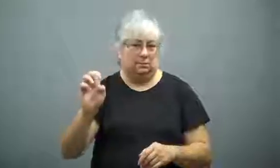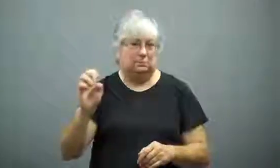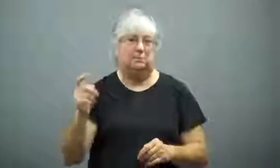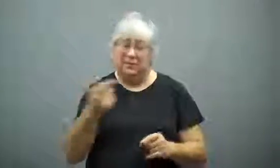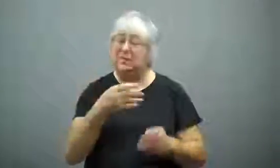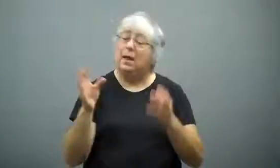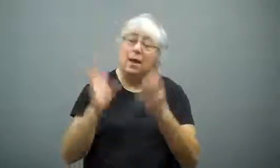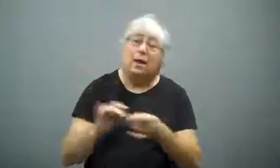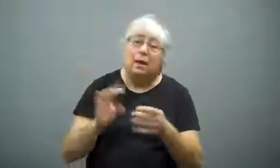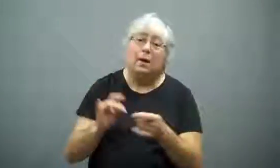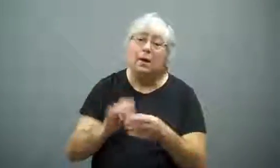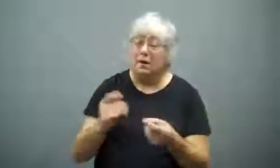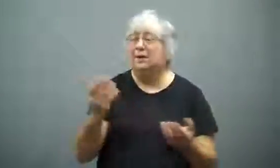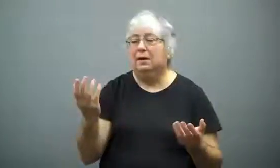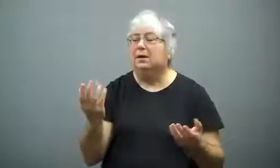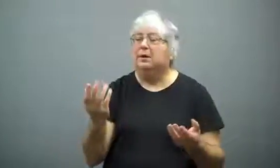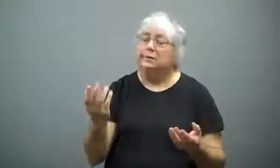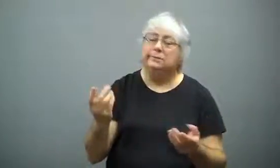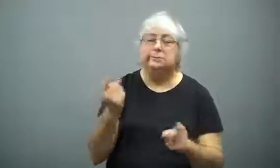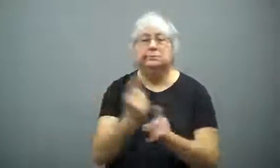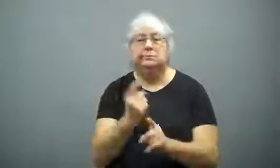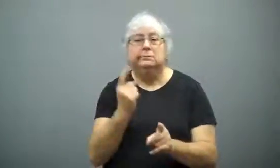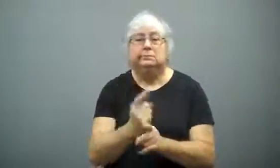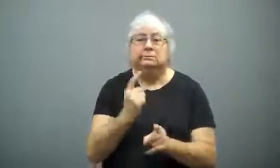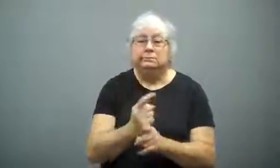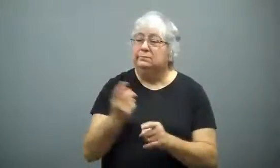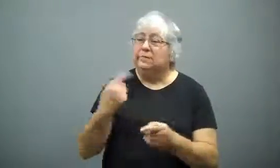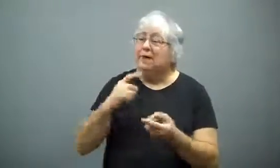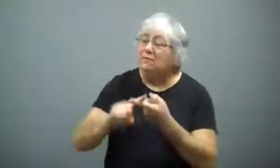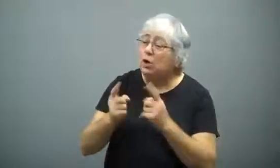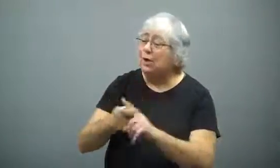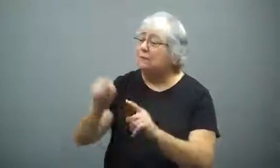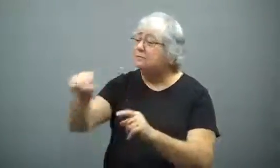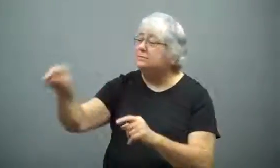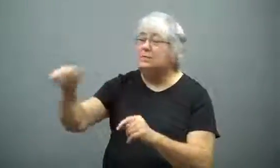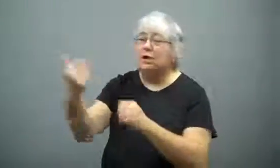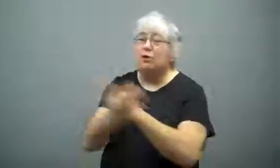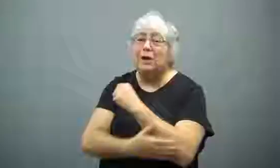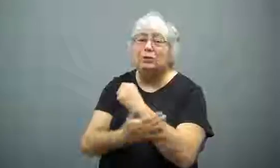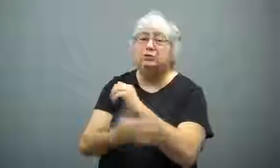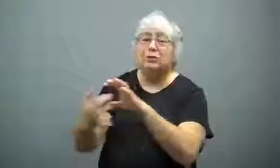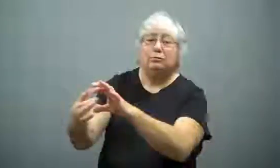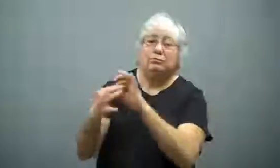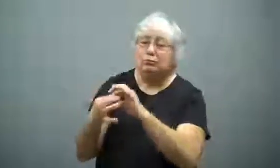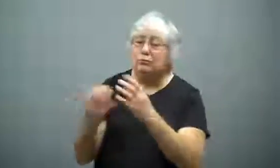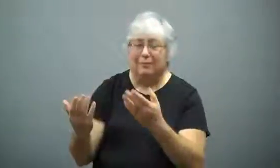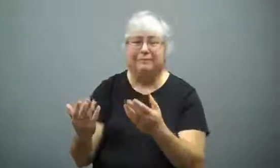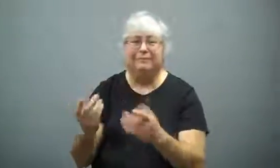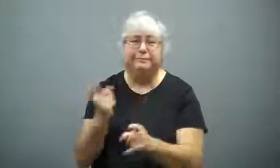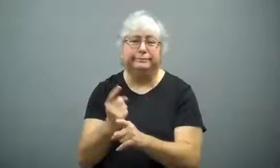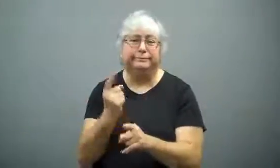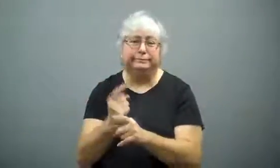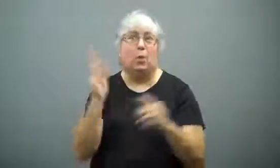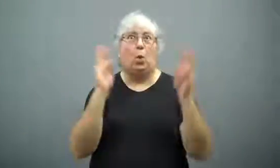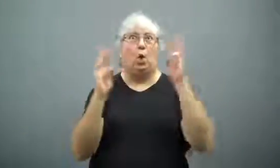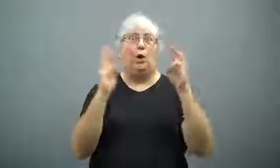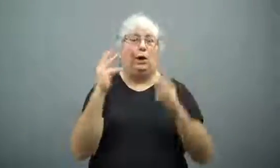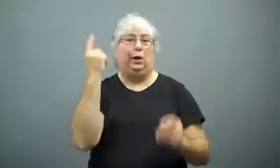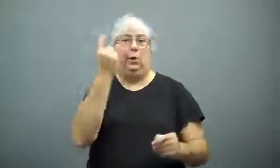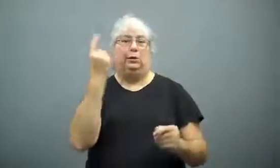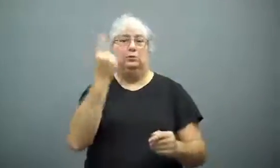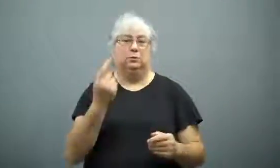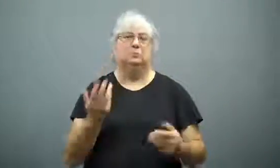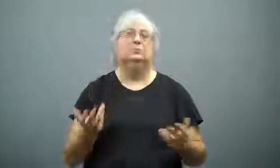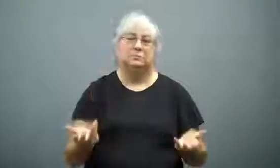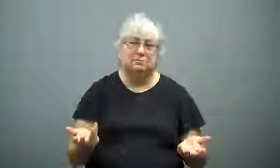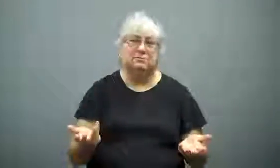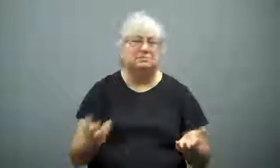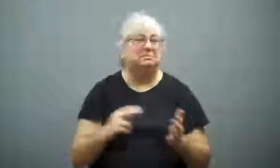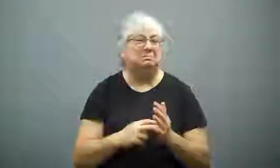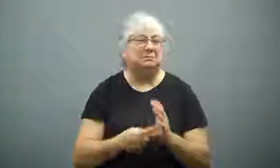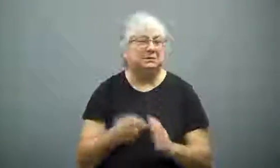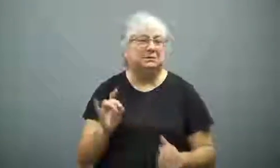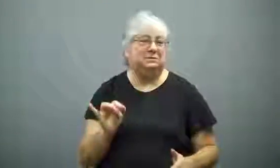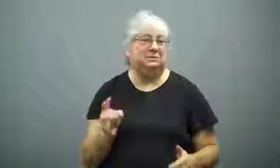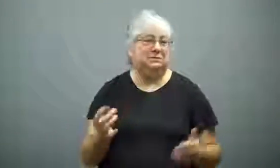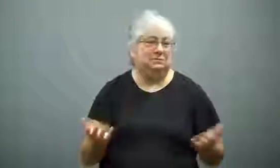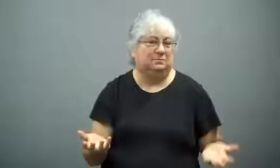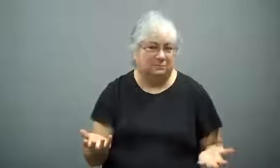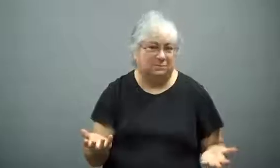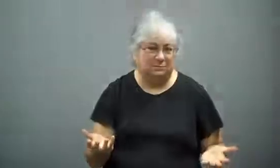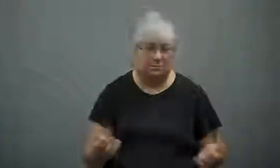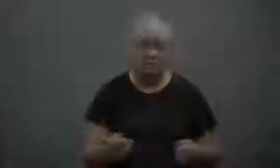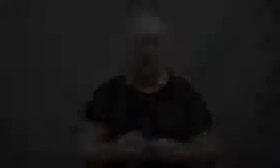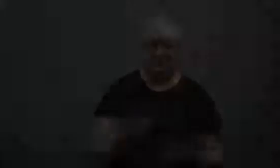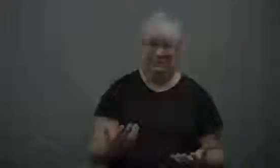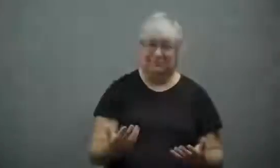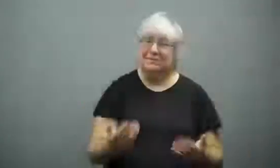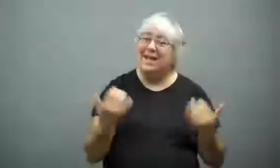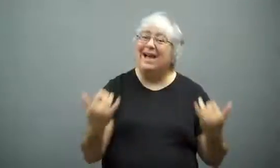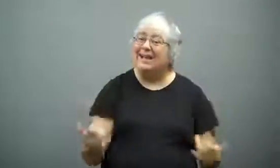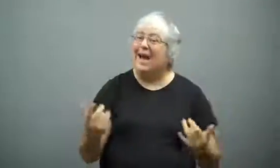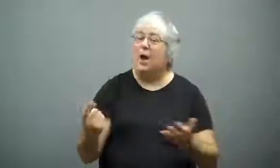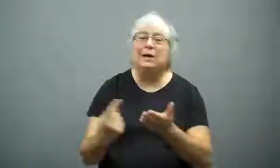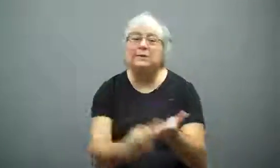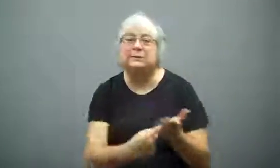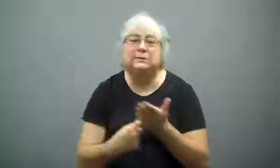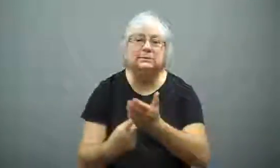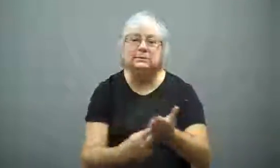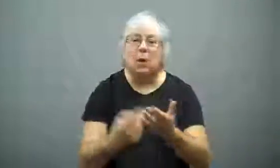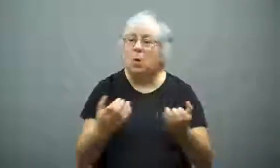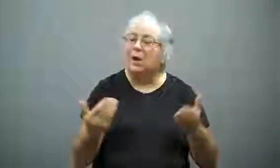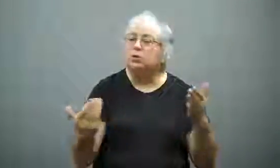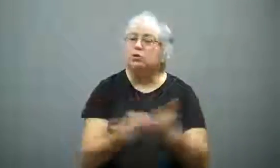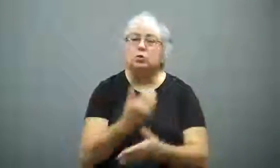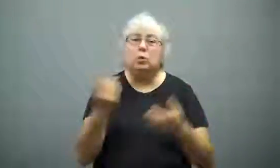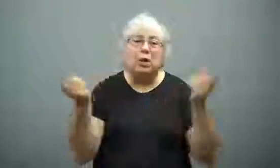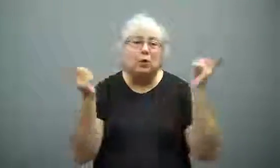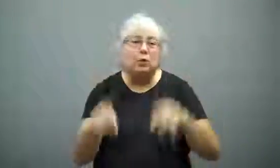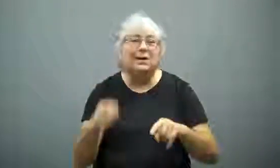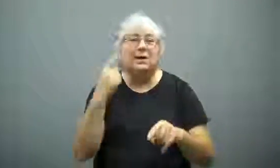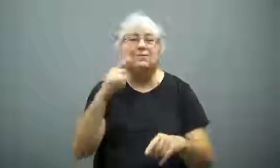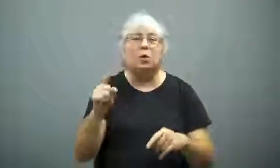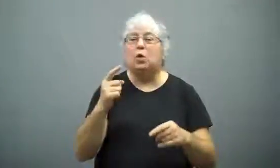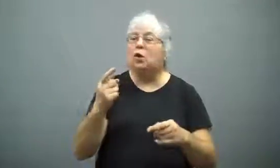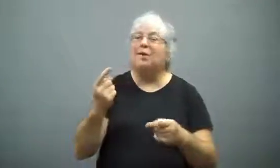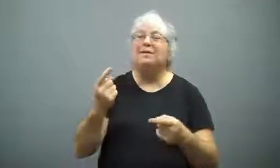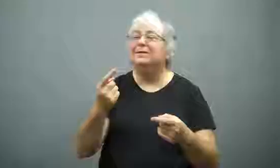and said the allies were right to worry and wonder, which meant it did happen.